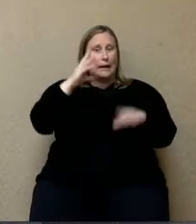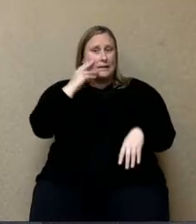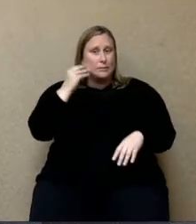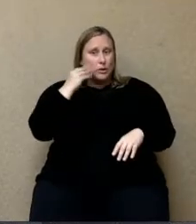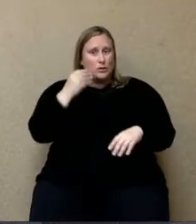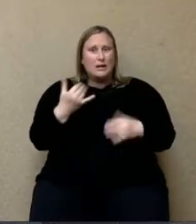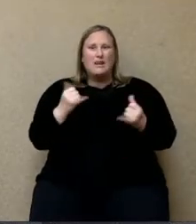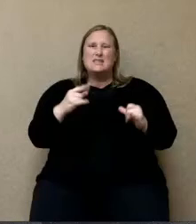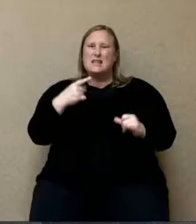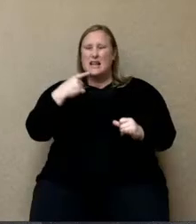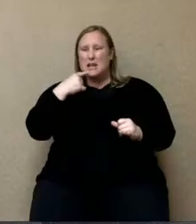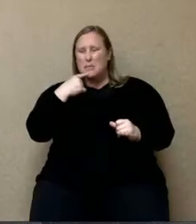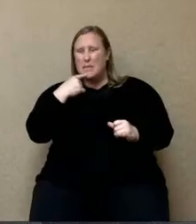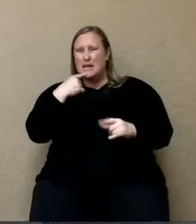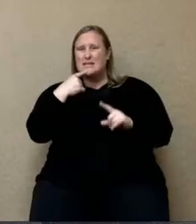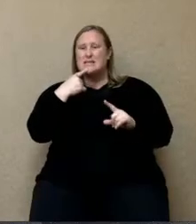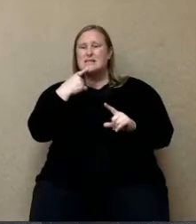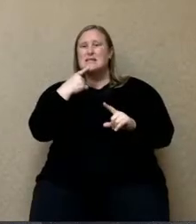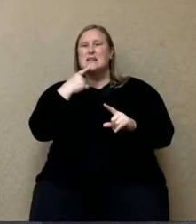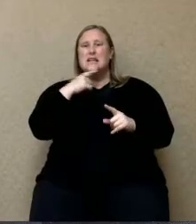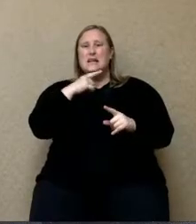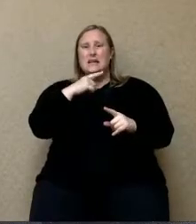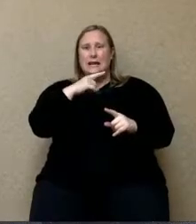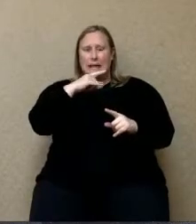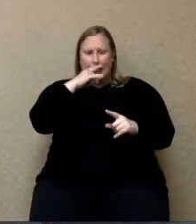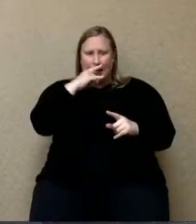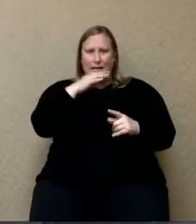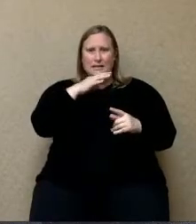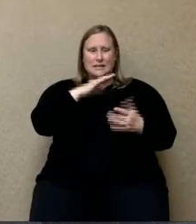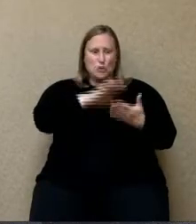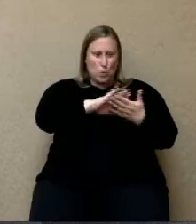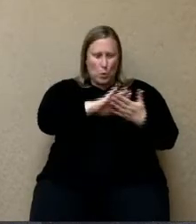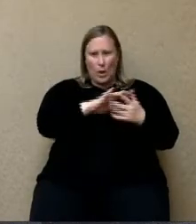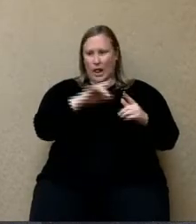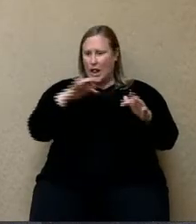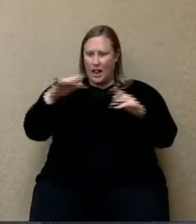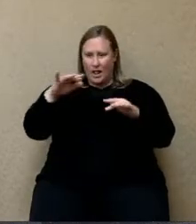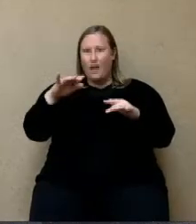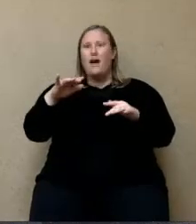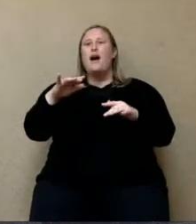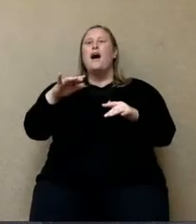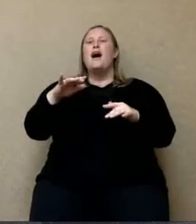miss school and children ages. Anyways, so then I started my own business, so I